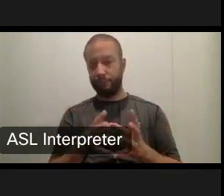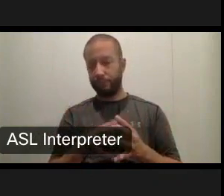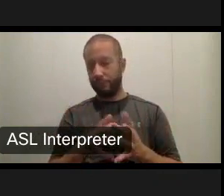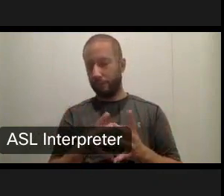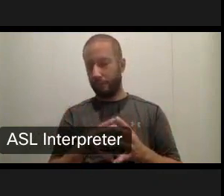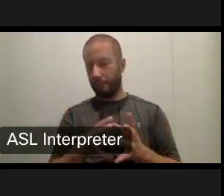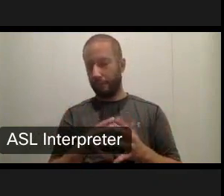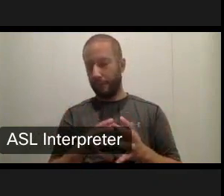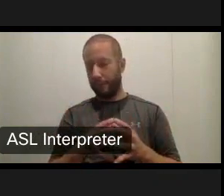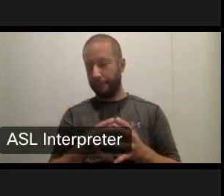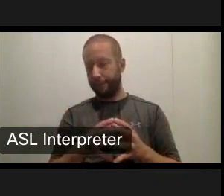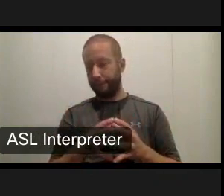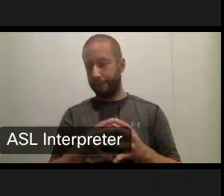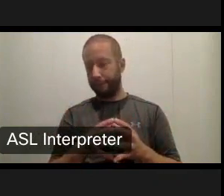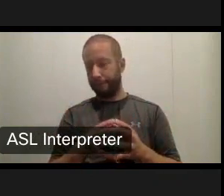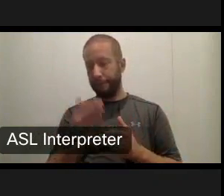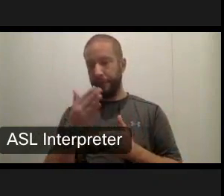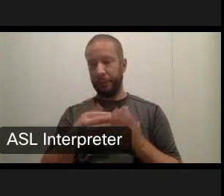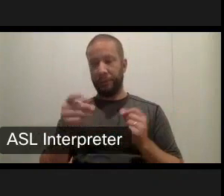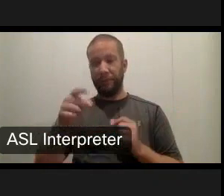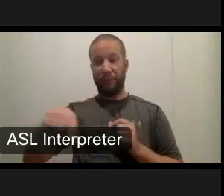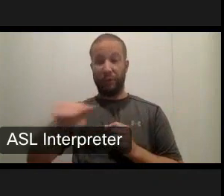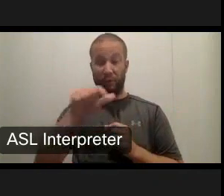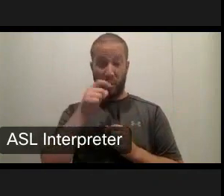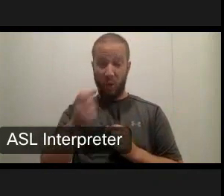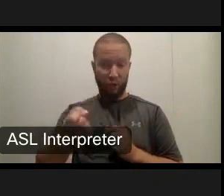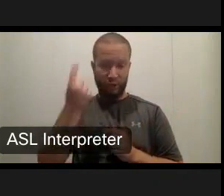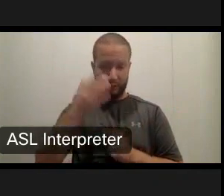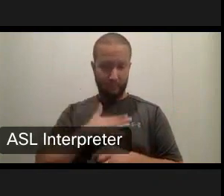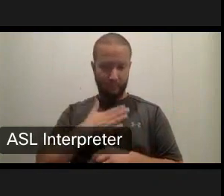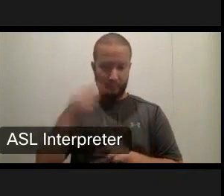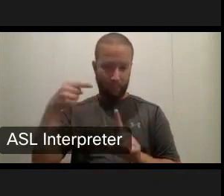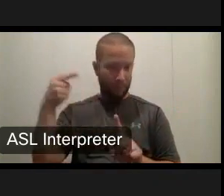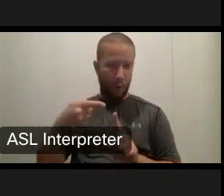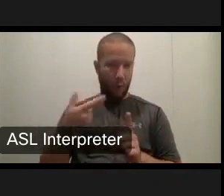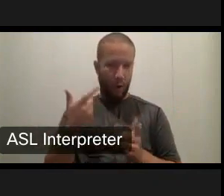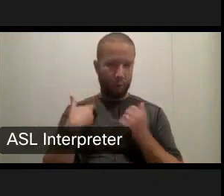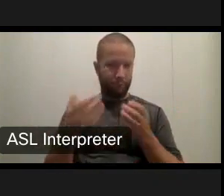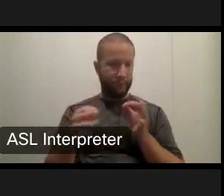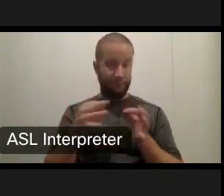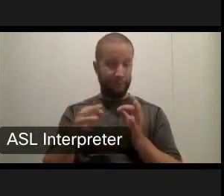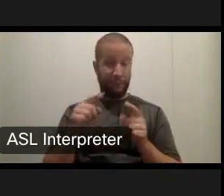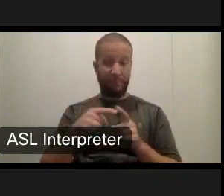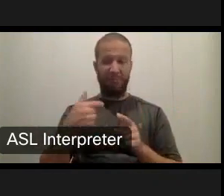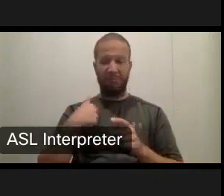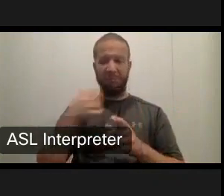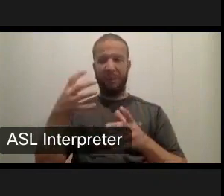people I've spoken to didn't fully understand what I was getting at but essentially what I was